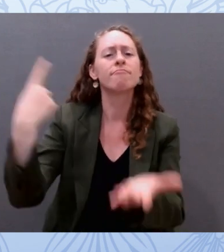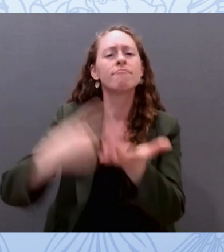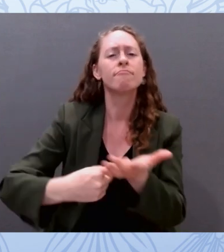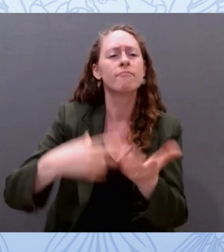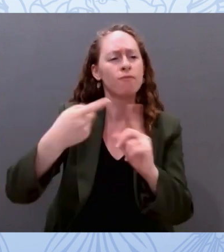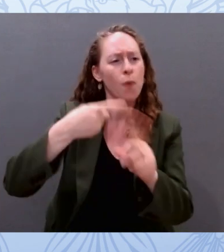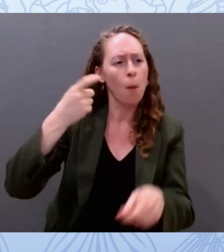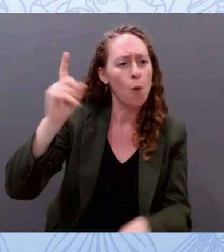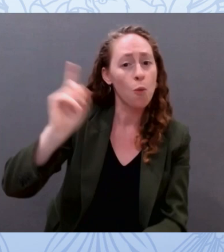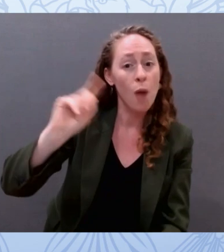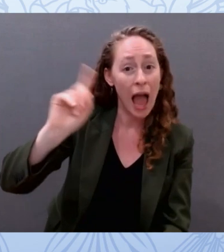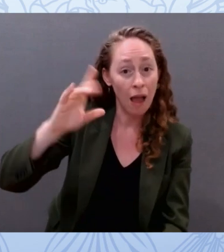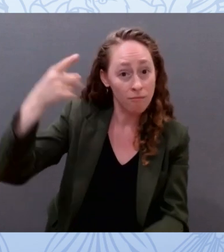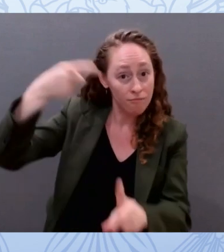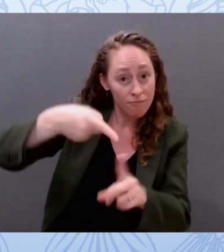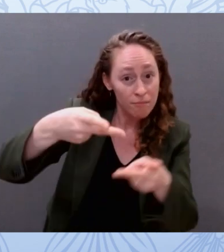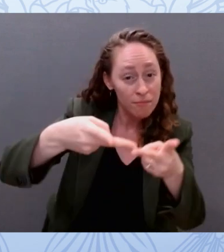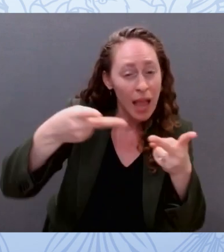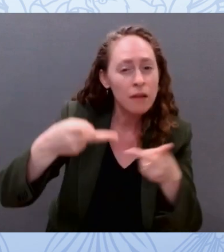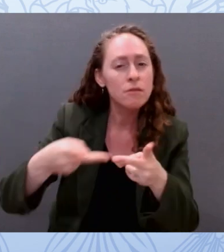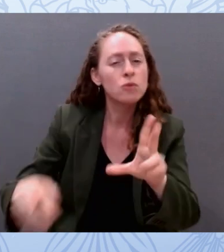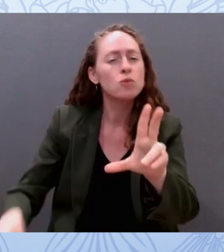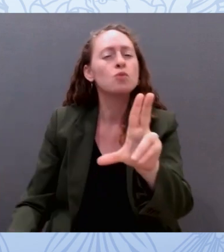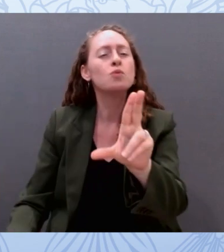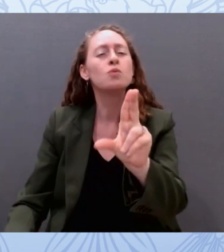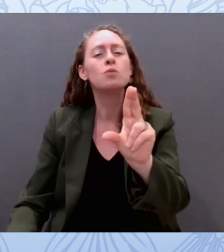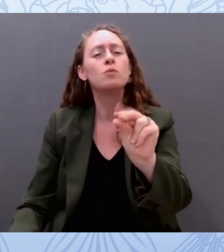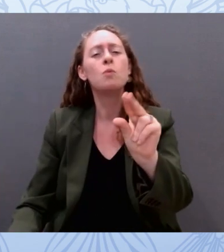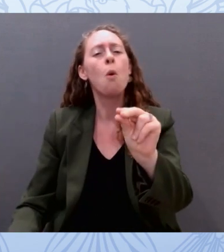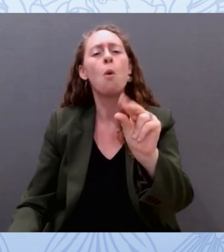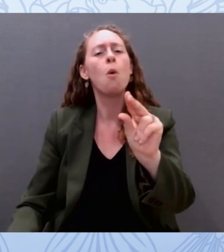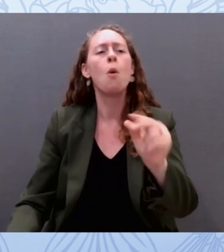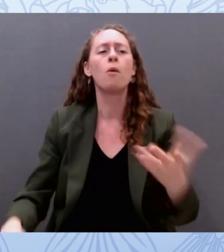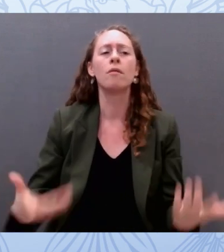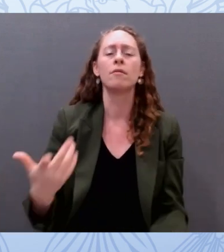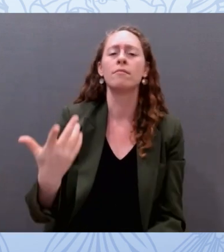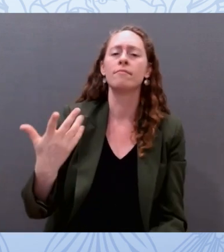Then I ask my students to think about their own lives.